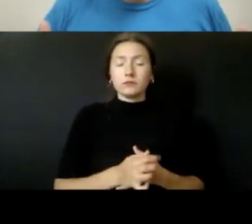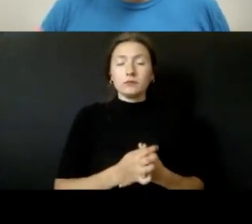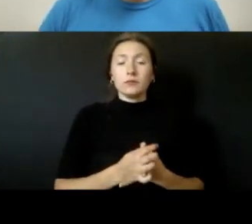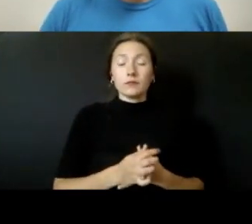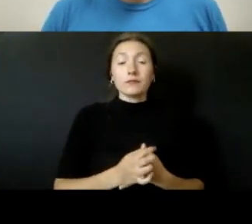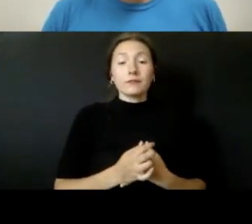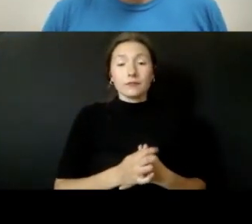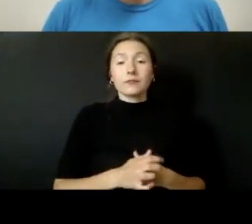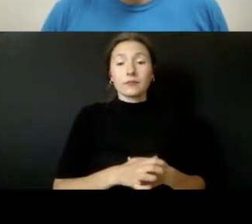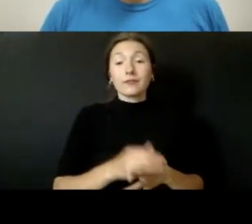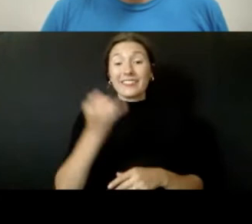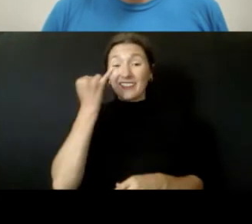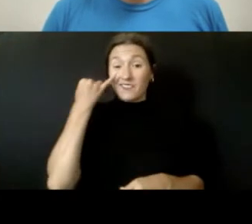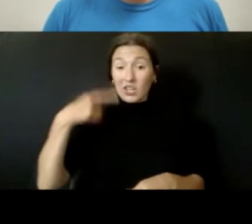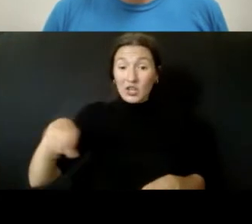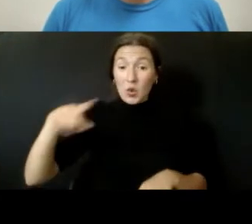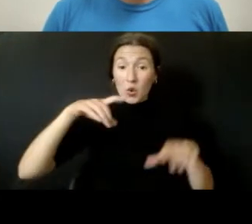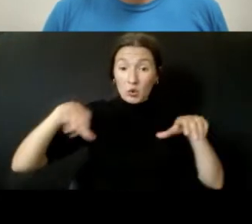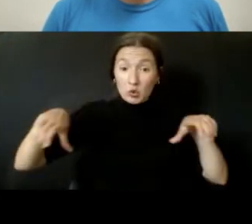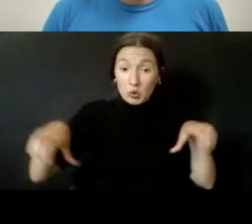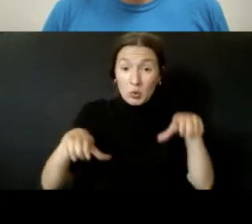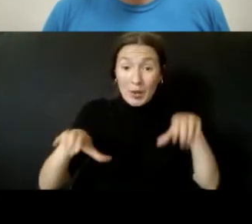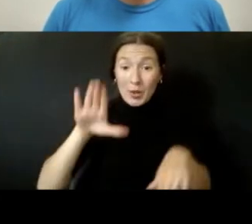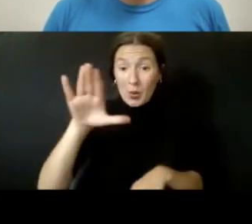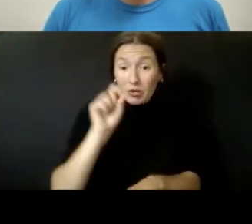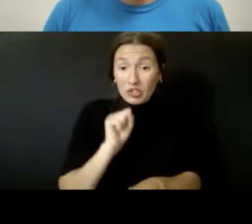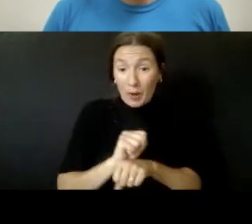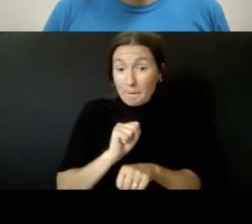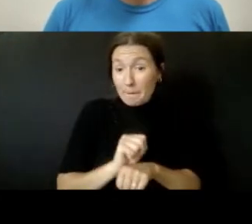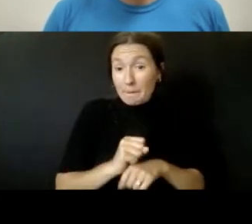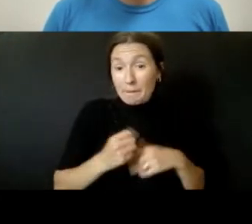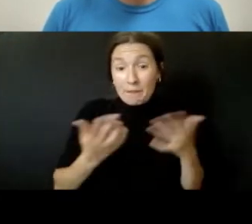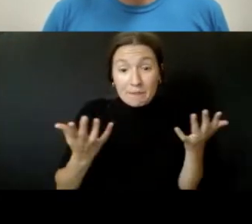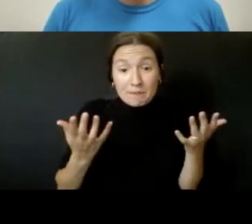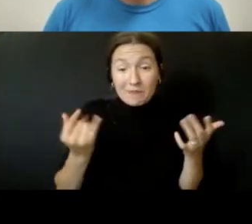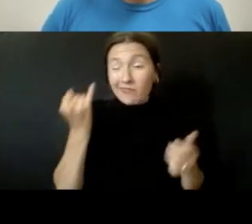your content will be accessible if you're not knowledgeable enough about that that's